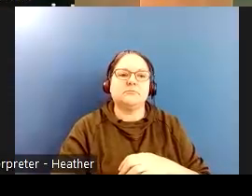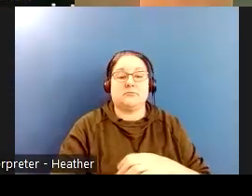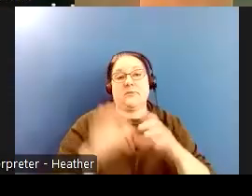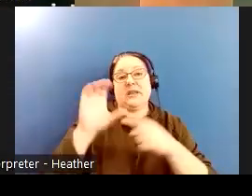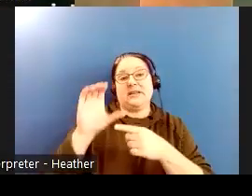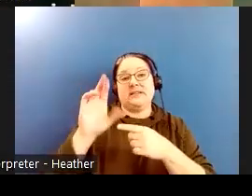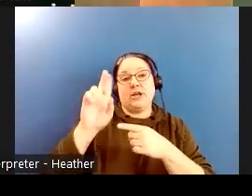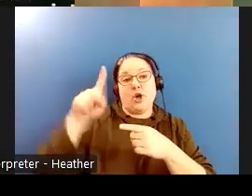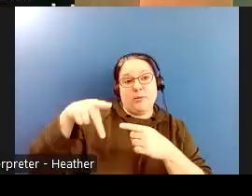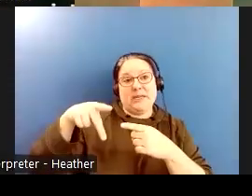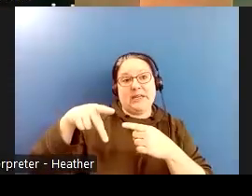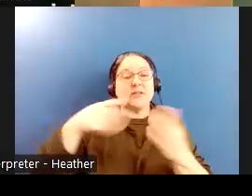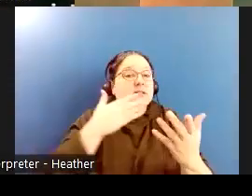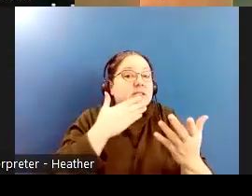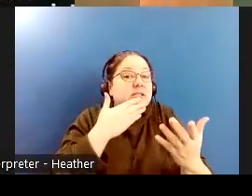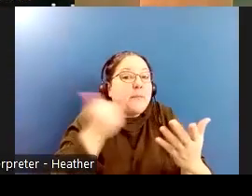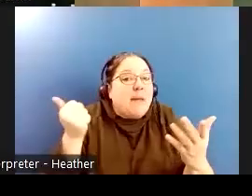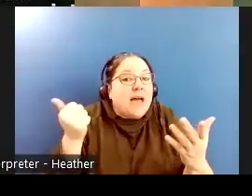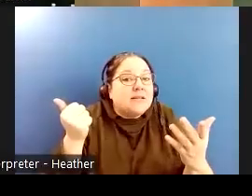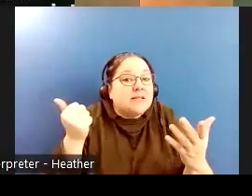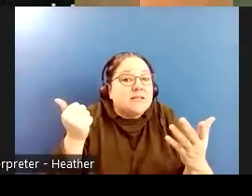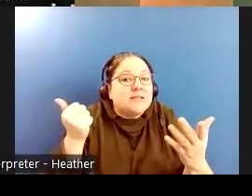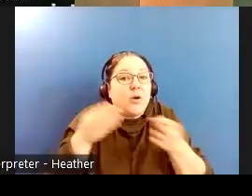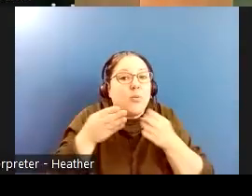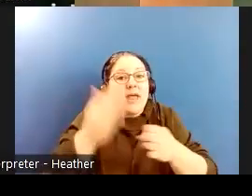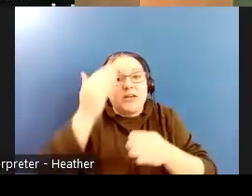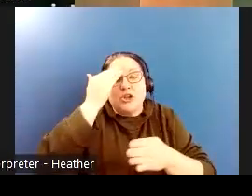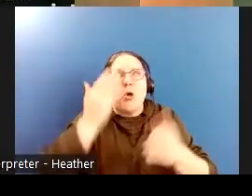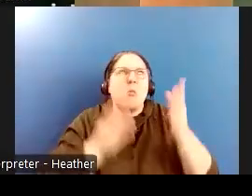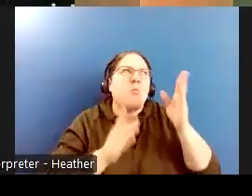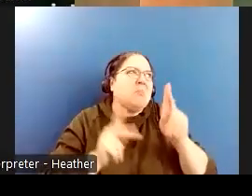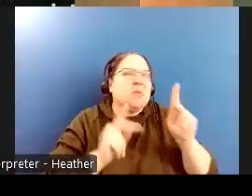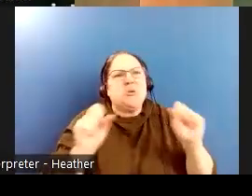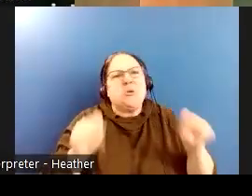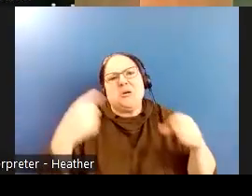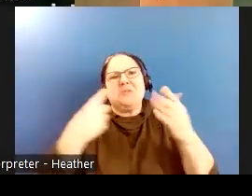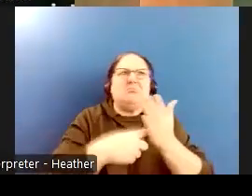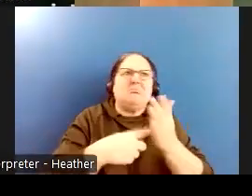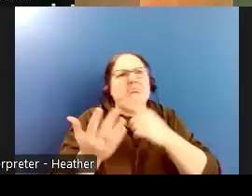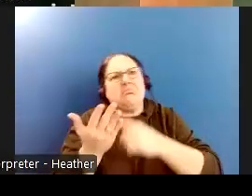uh the best inflammatory marker? folks might argue, but we uh Andy Miller and I,